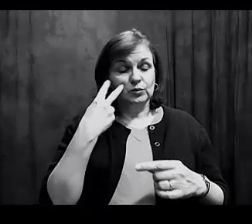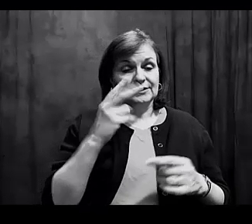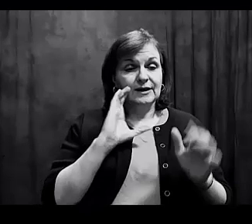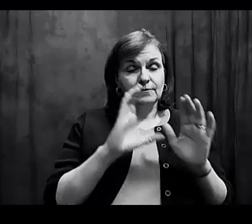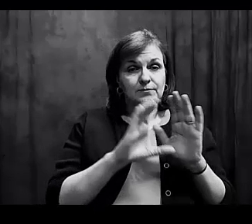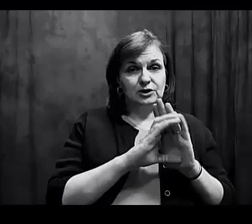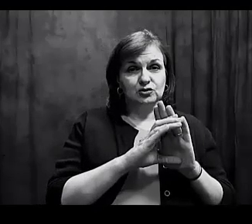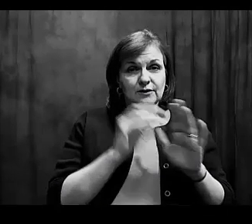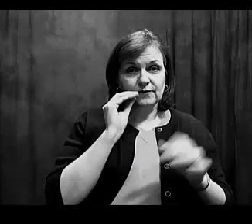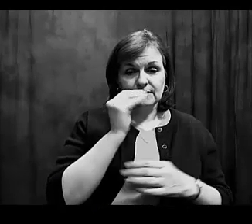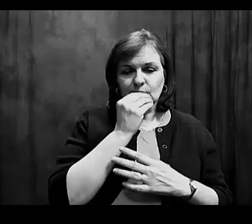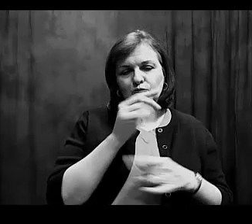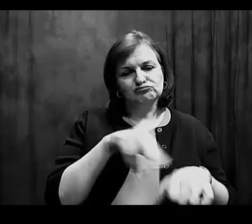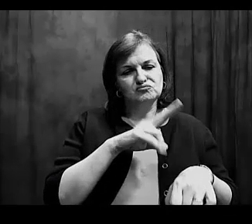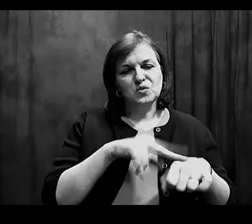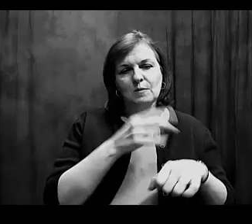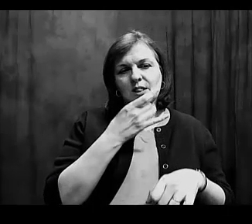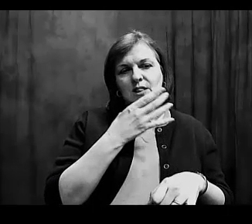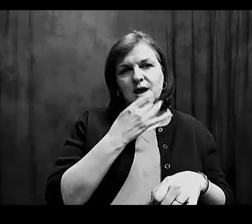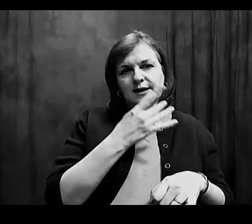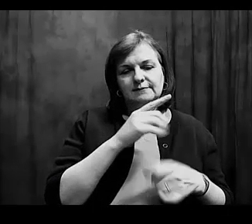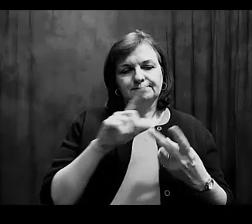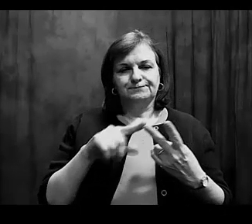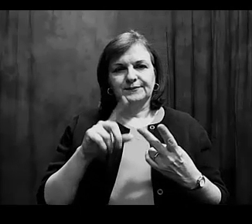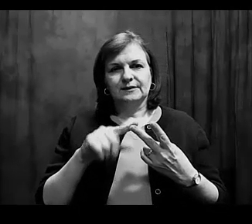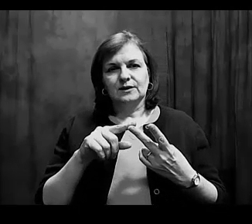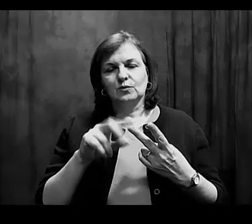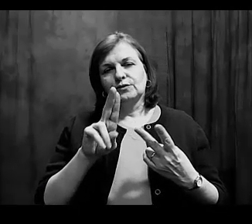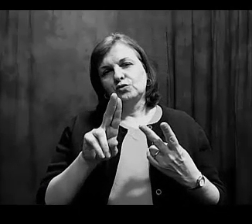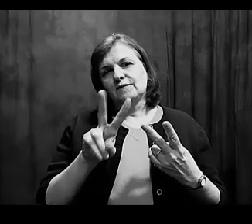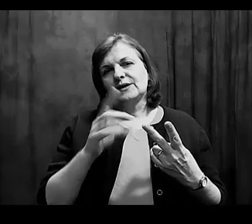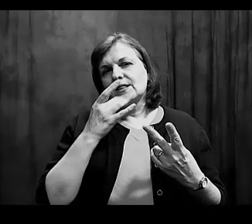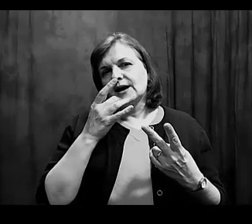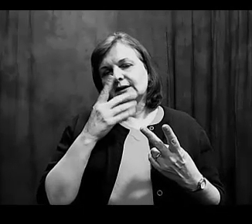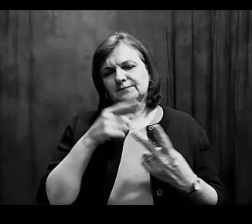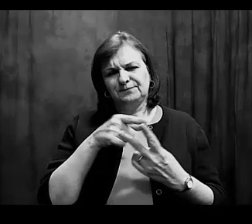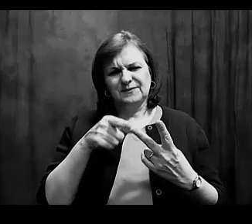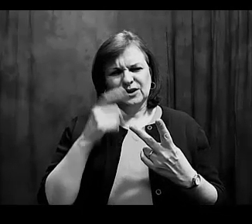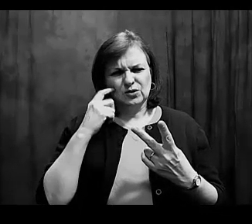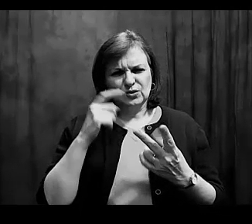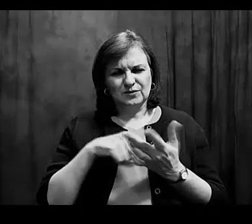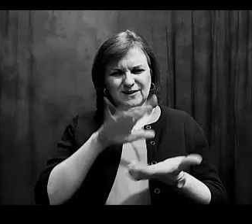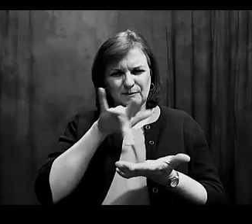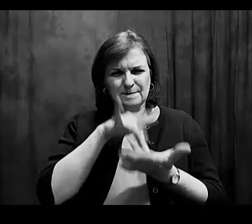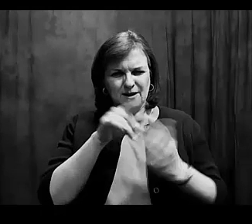color light and under UV - do you see how there is kind of this target in the middle?